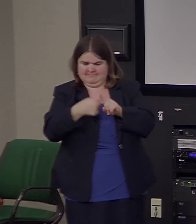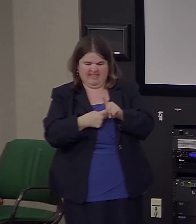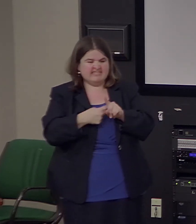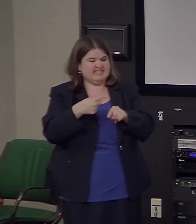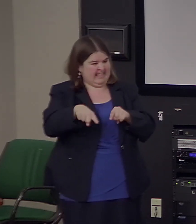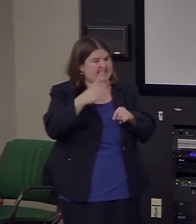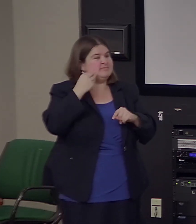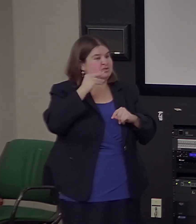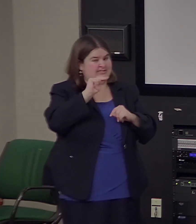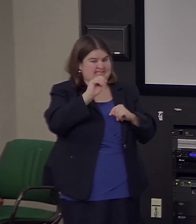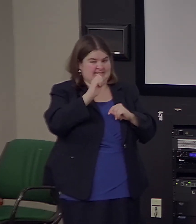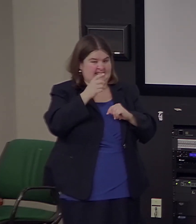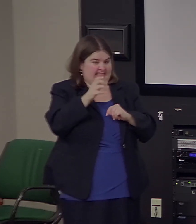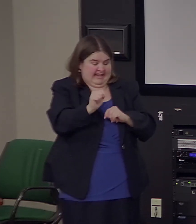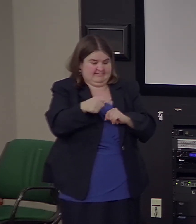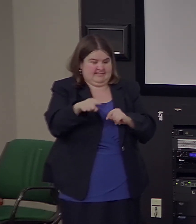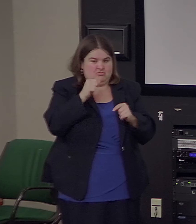they haven't had the input.